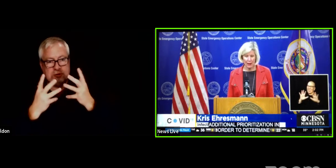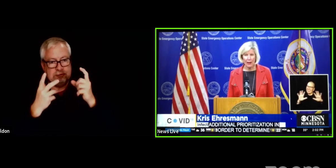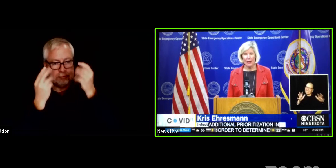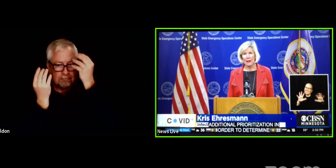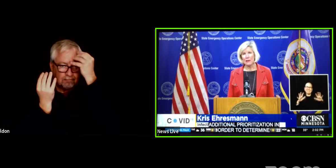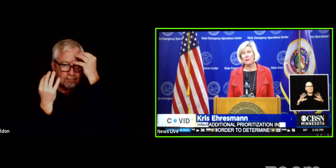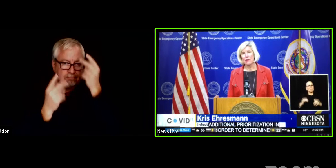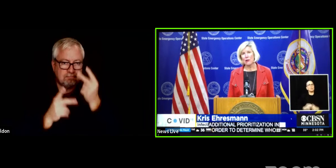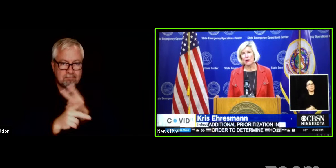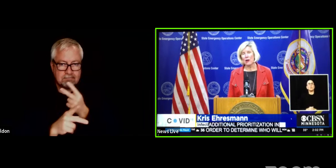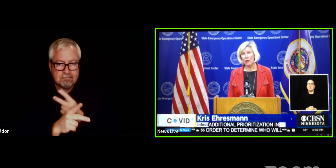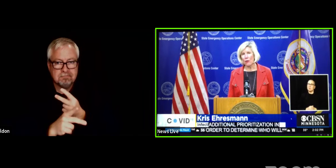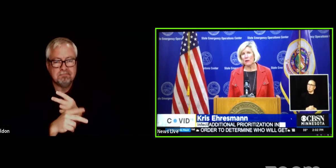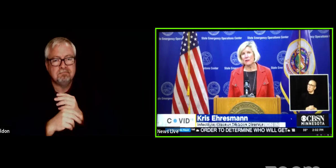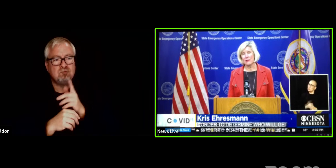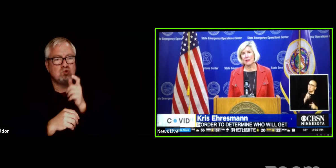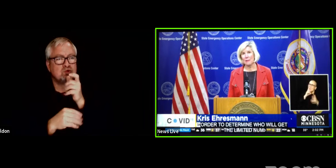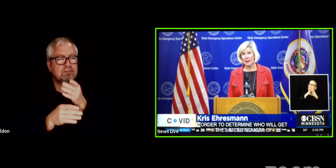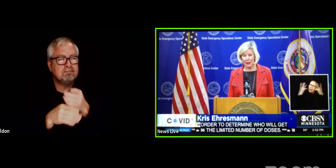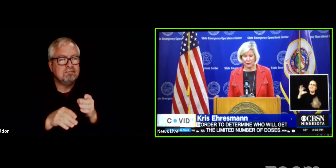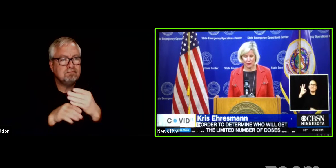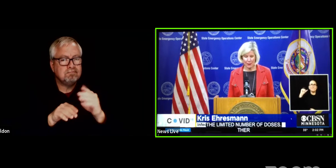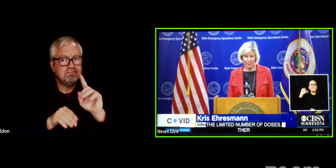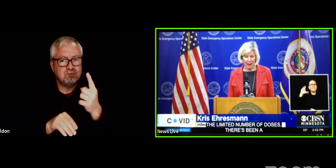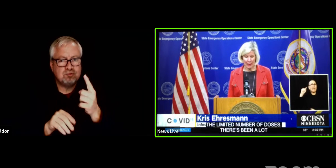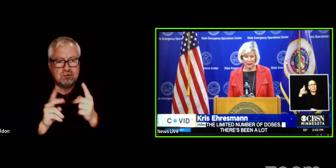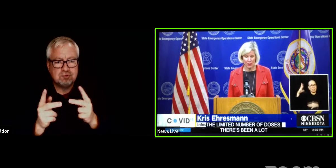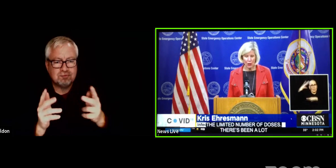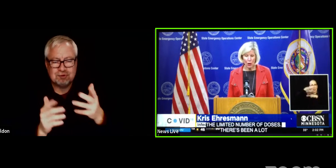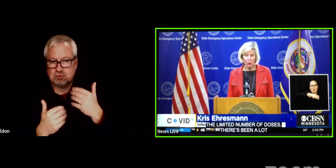AND AS YOU'VE HEARD, OUR GOAL IS TO IMMUNIZE FOR IMPACT.